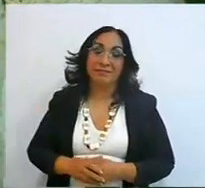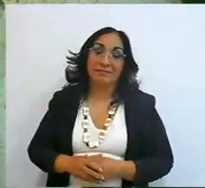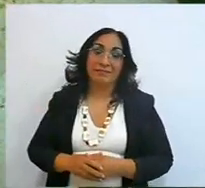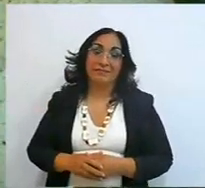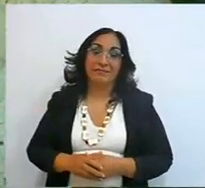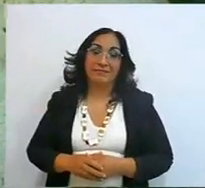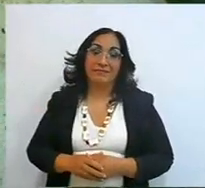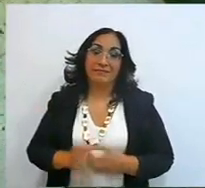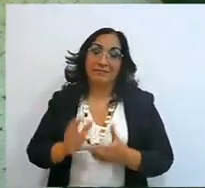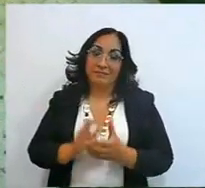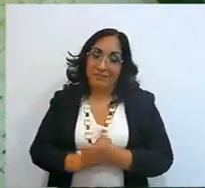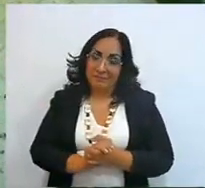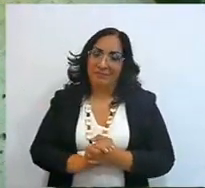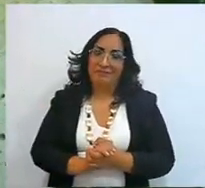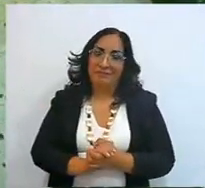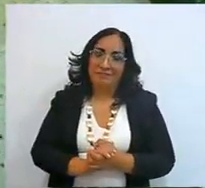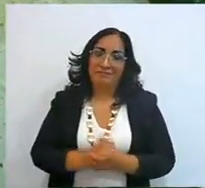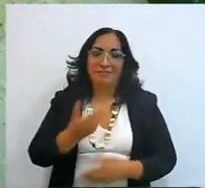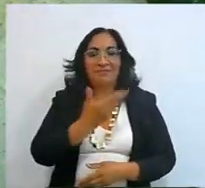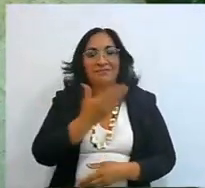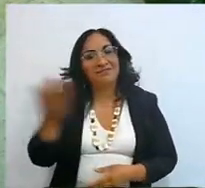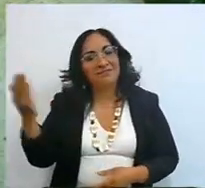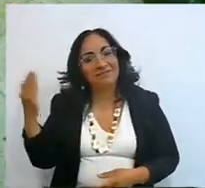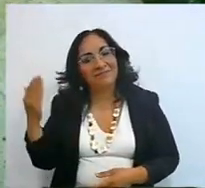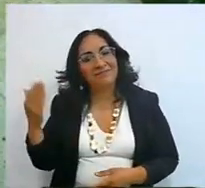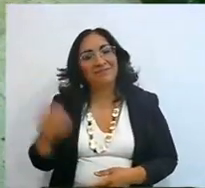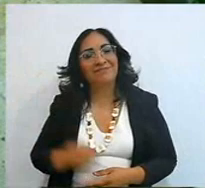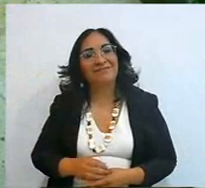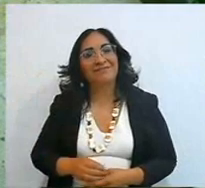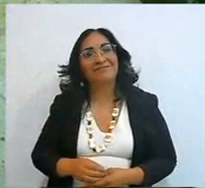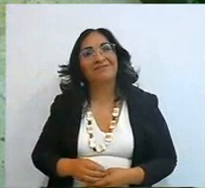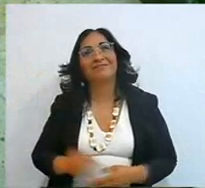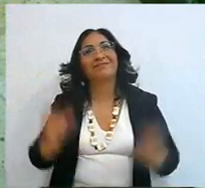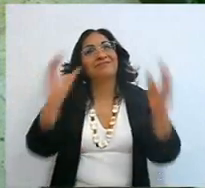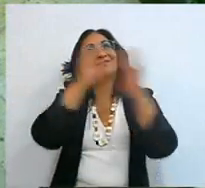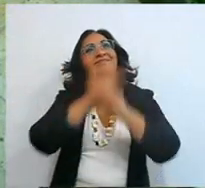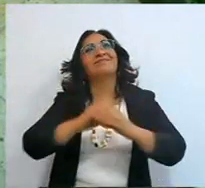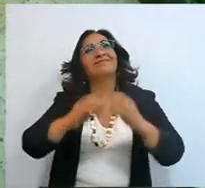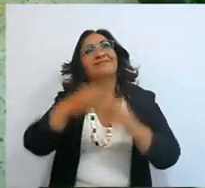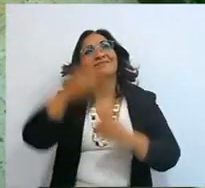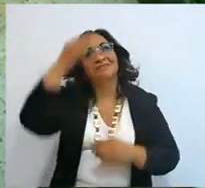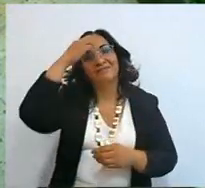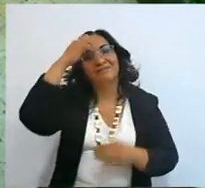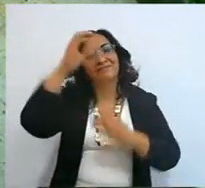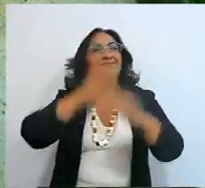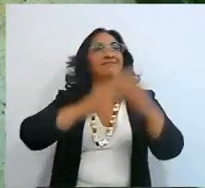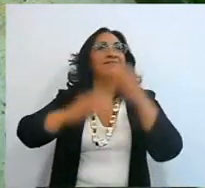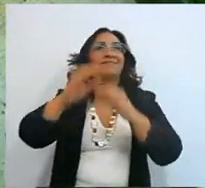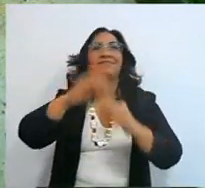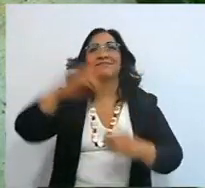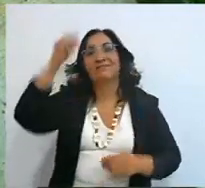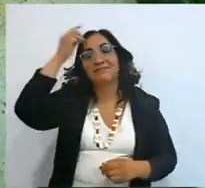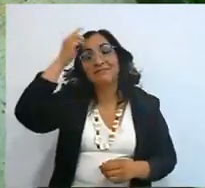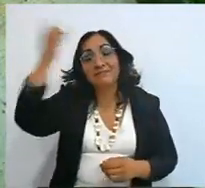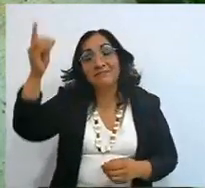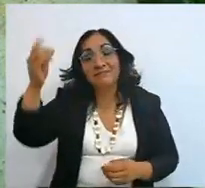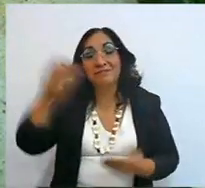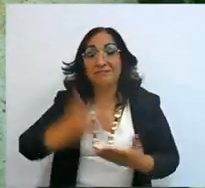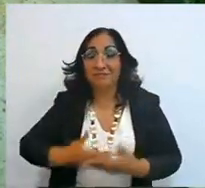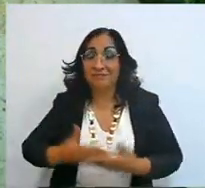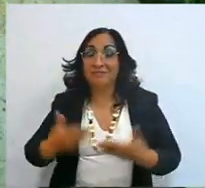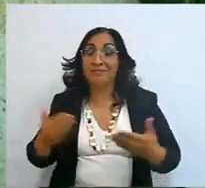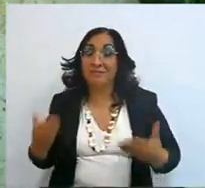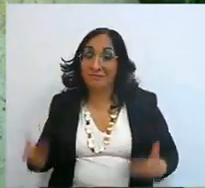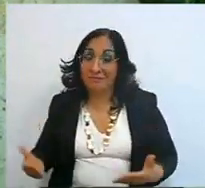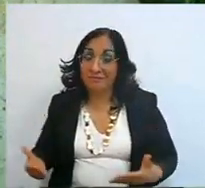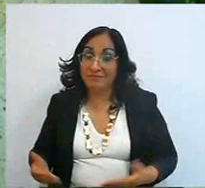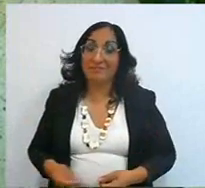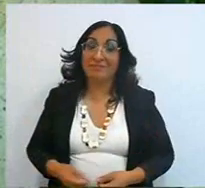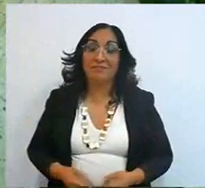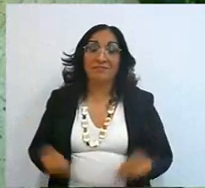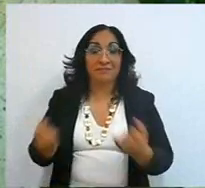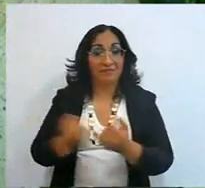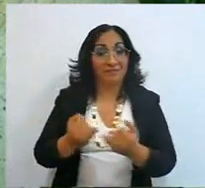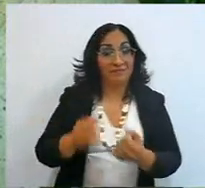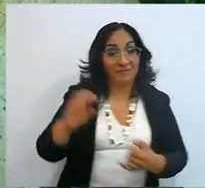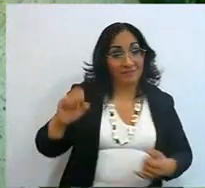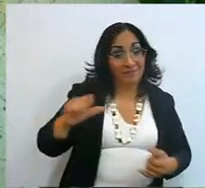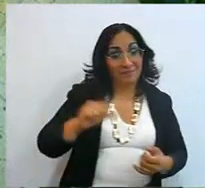my husband was a singer, he sang, and she has served the purpose of God, being also instructed,